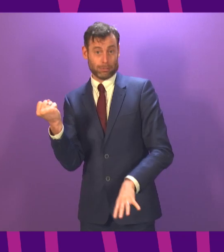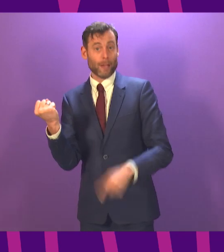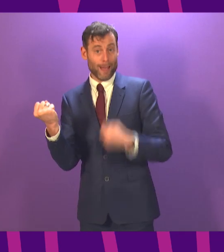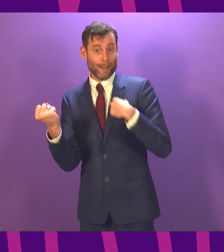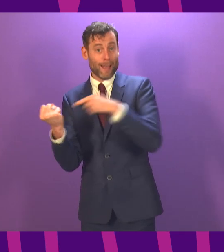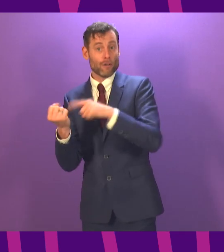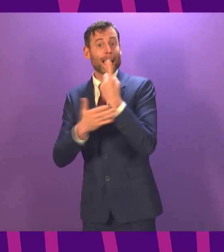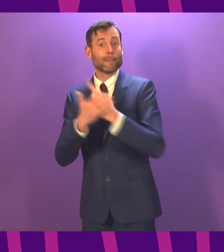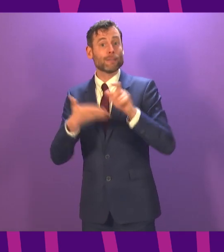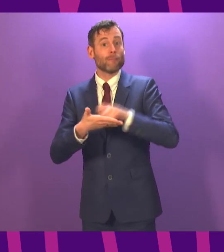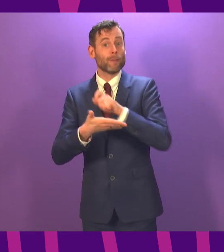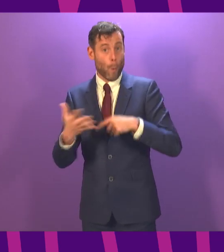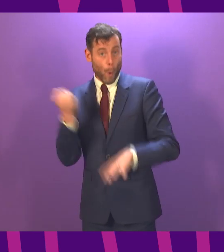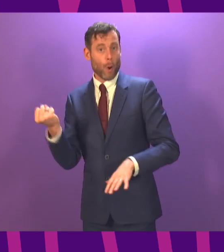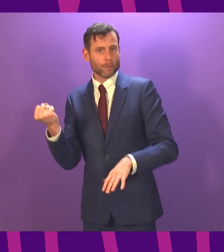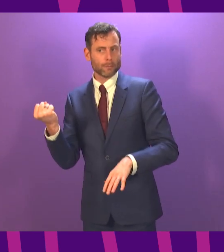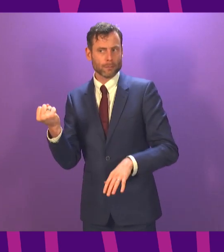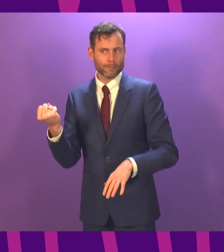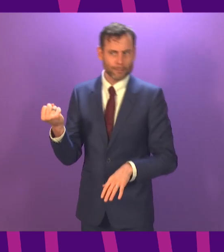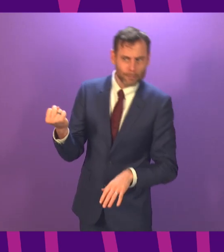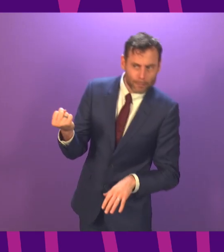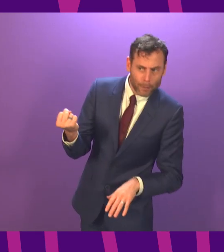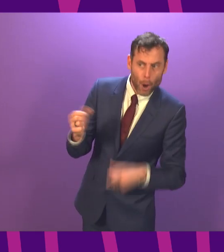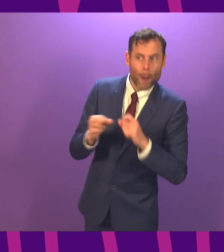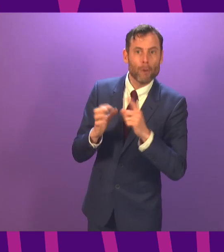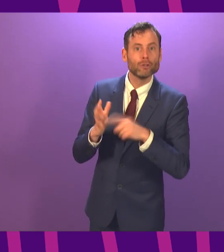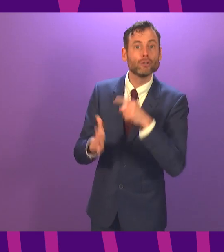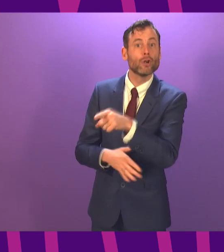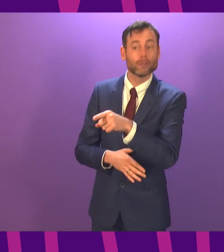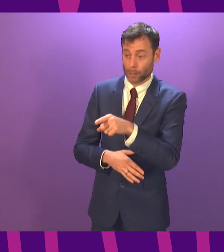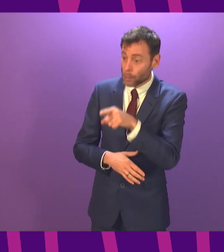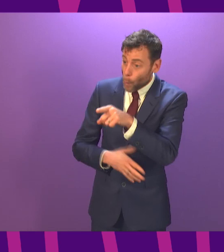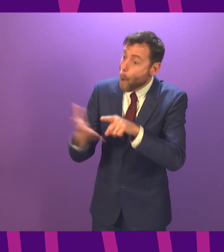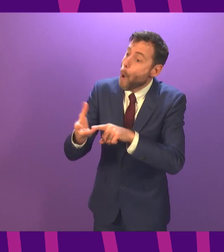on hold when the global pandemic struck. I am not planning to have a referendum while